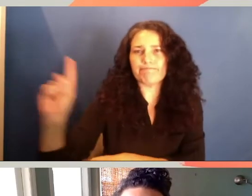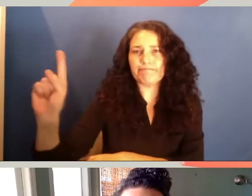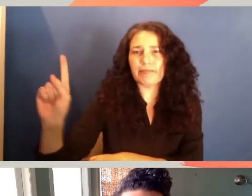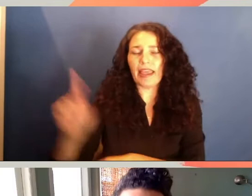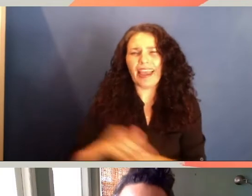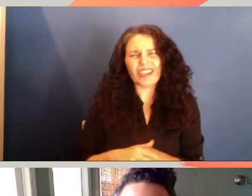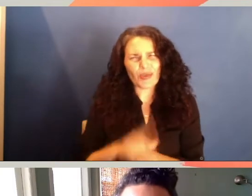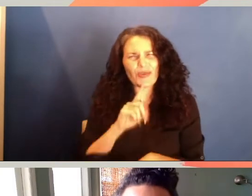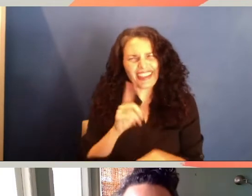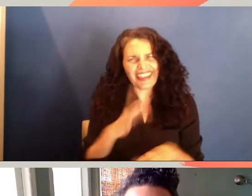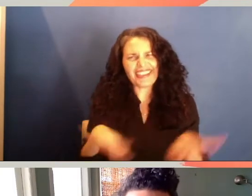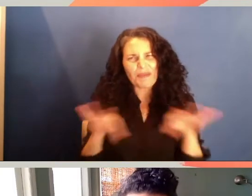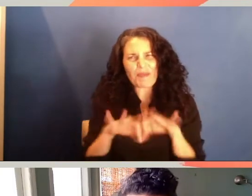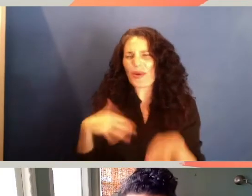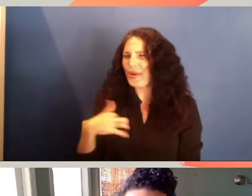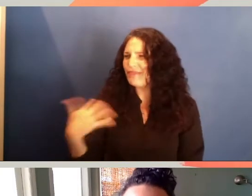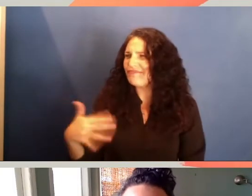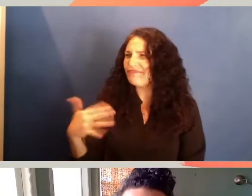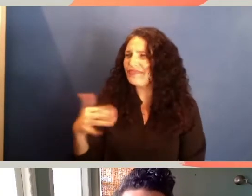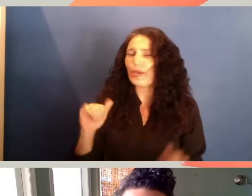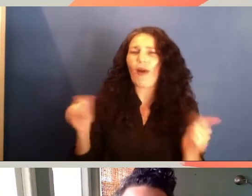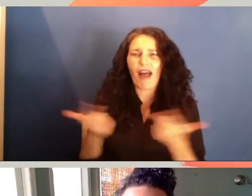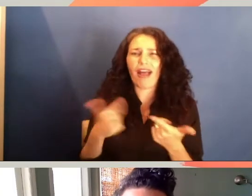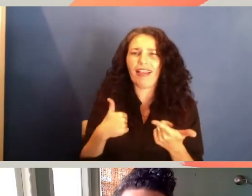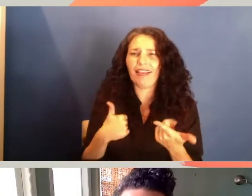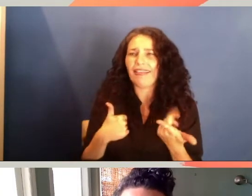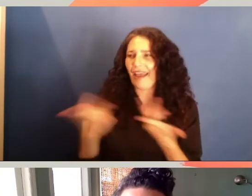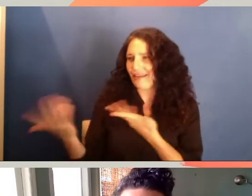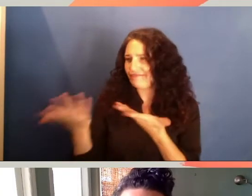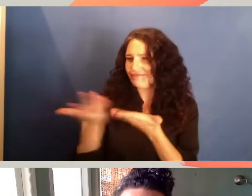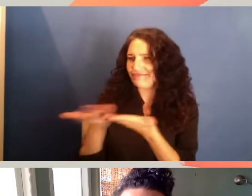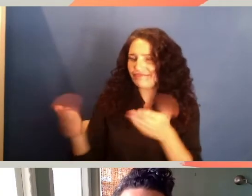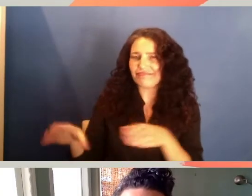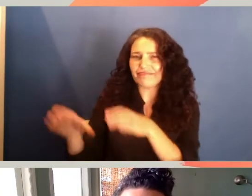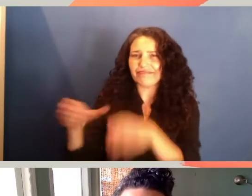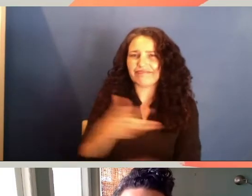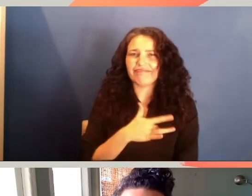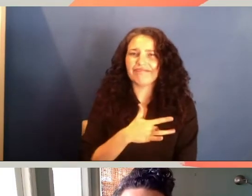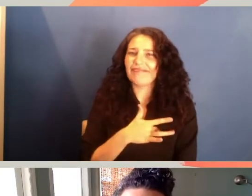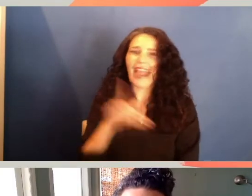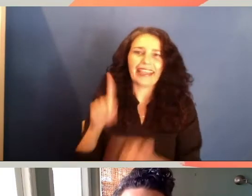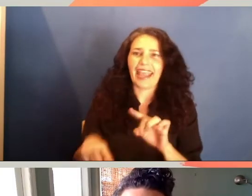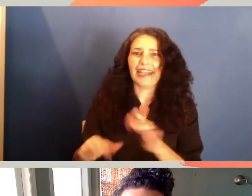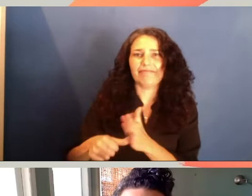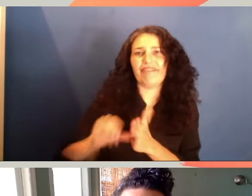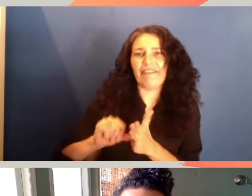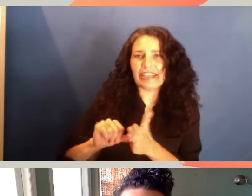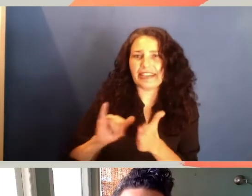is really, really, really important, and I think we can't talk enough about that, especially with documentaries.